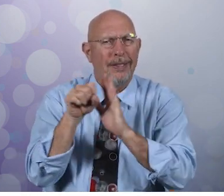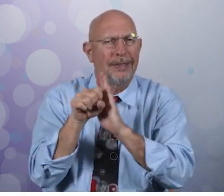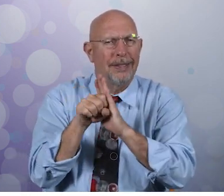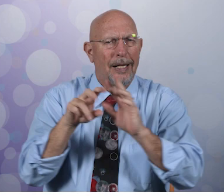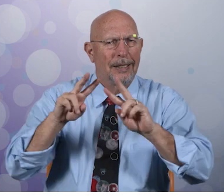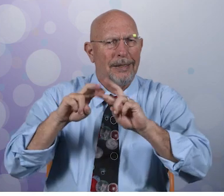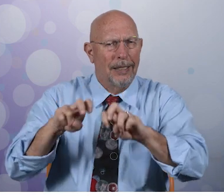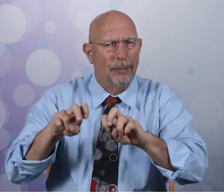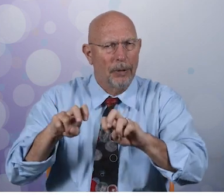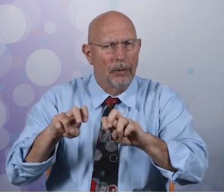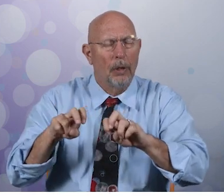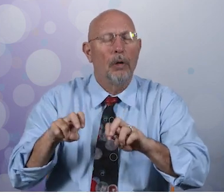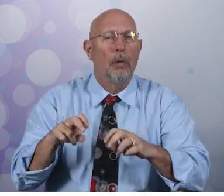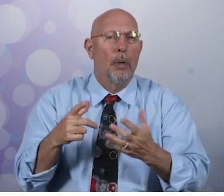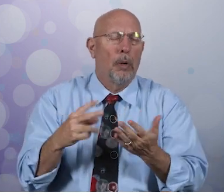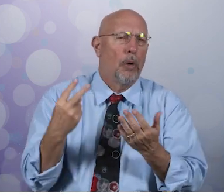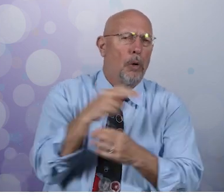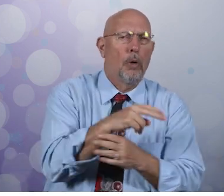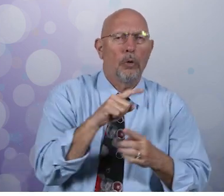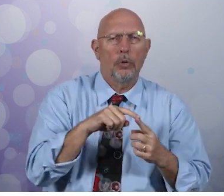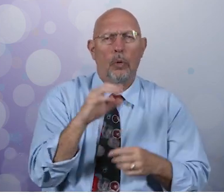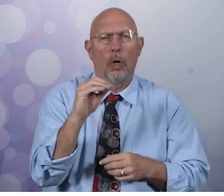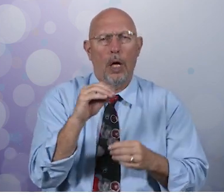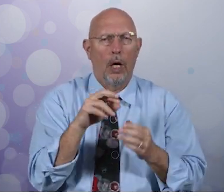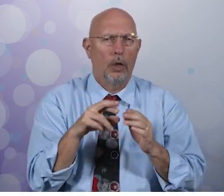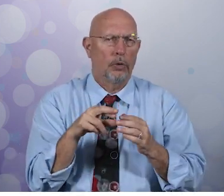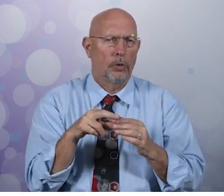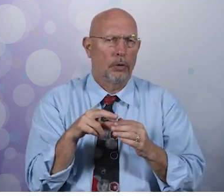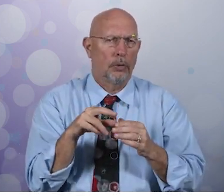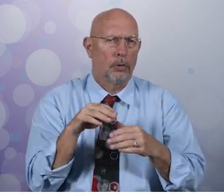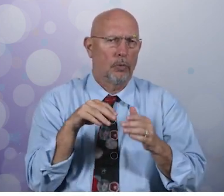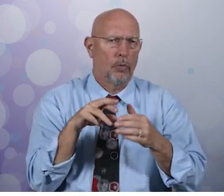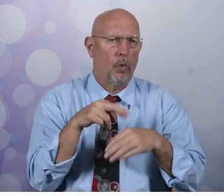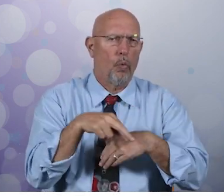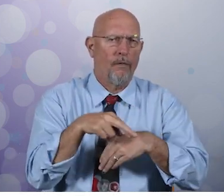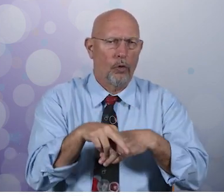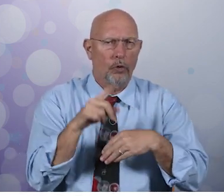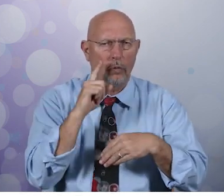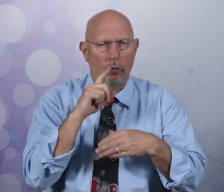may want to reference Ohio's Accessibility Manual for state testing.